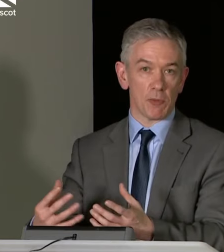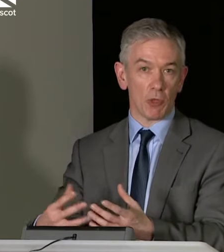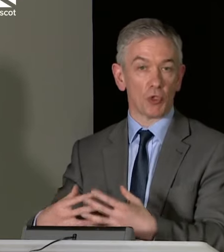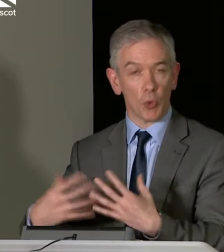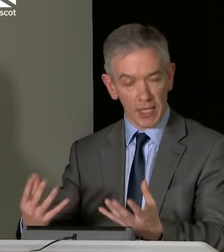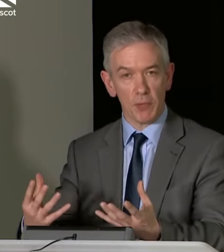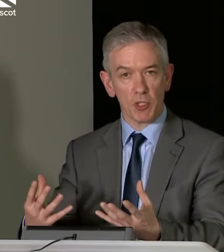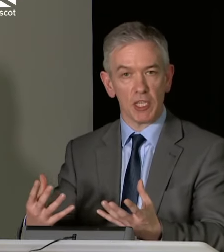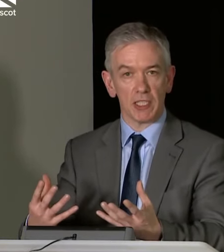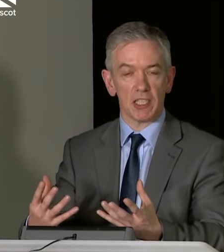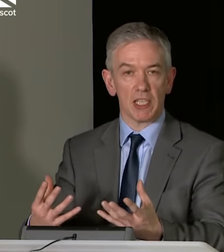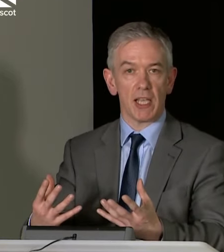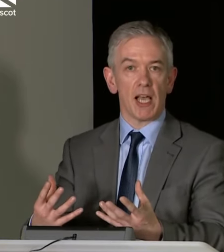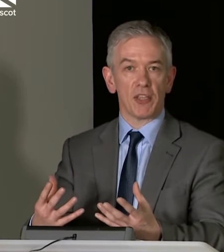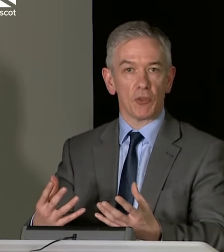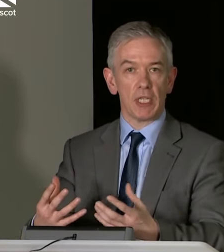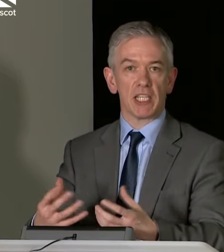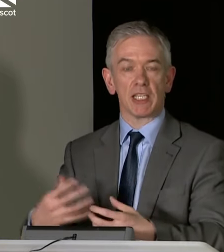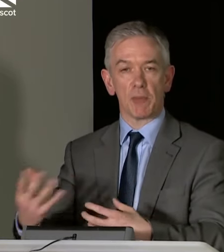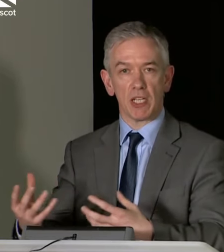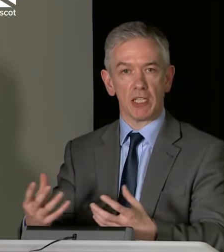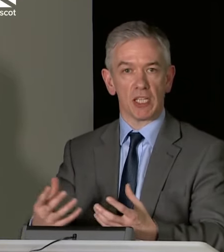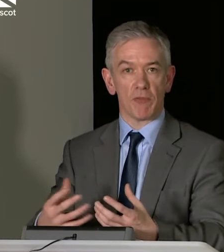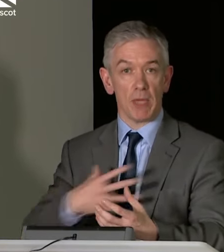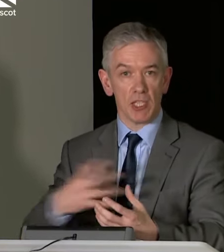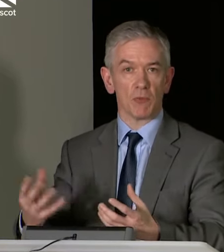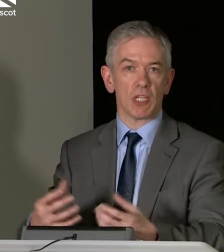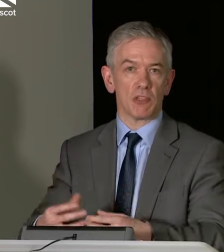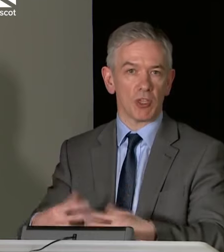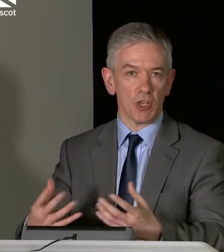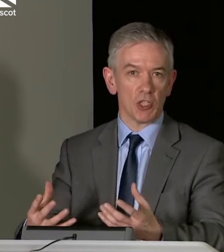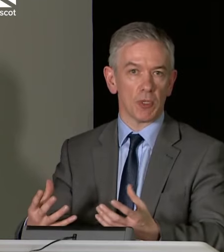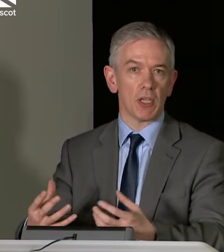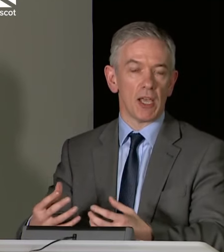below 20 per cent. So these are the types of signs that give me some sense of encouragement